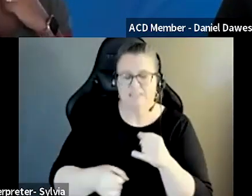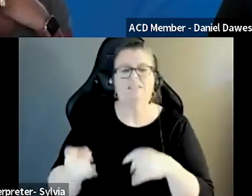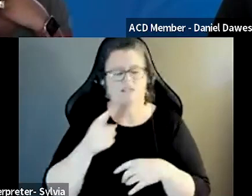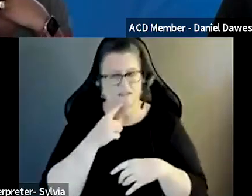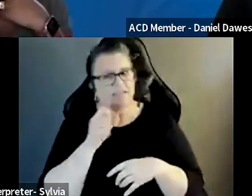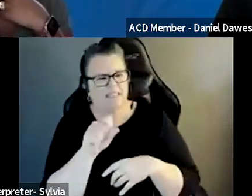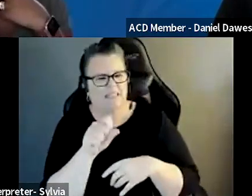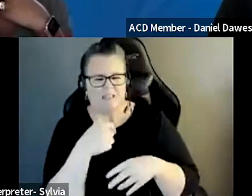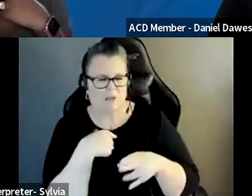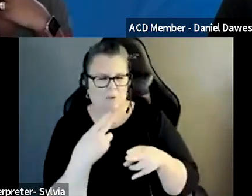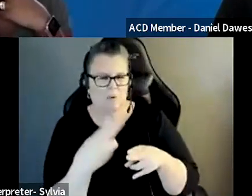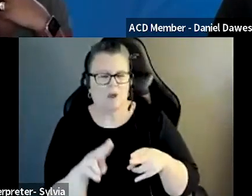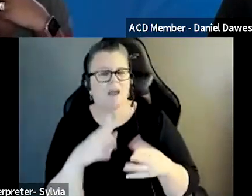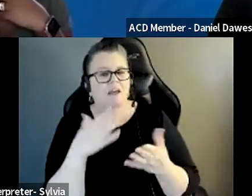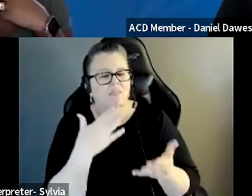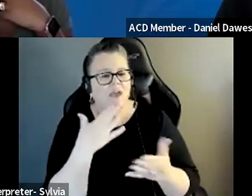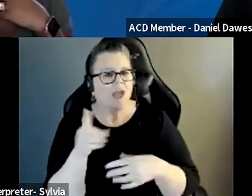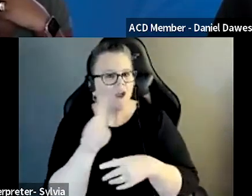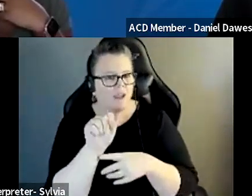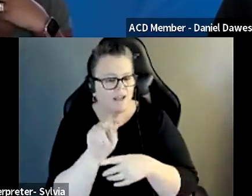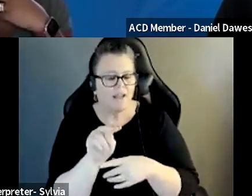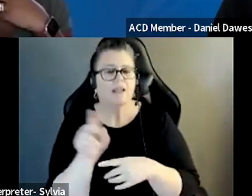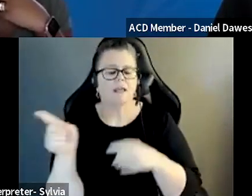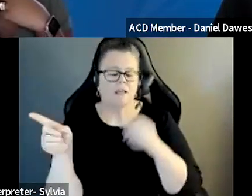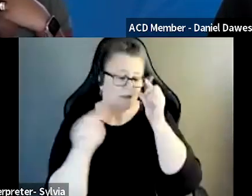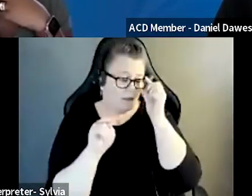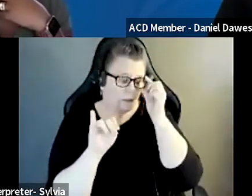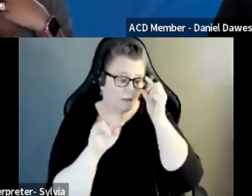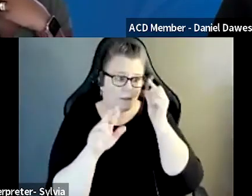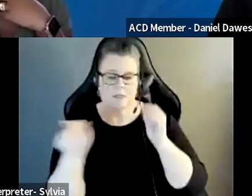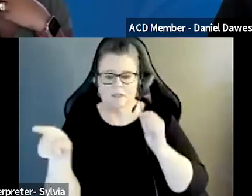So Nirav brought up the need for attorneys,